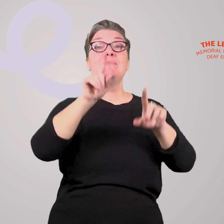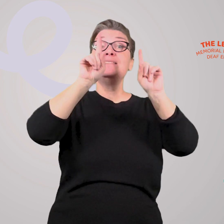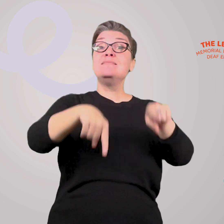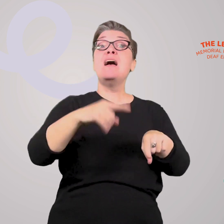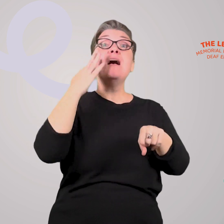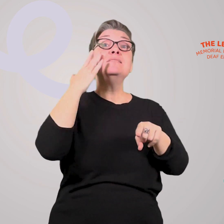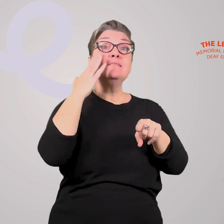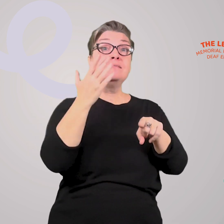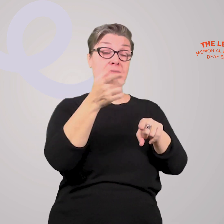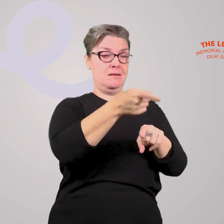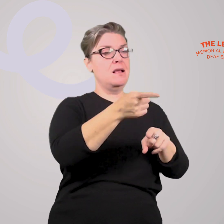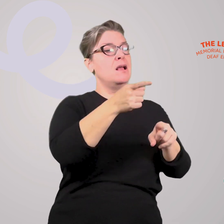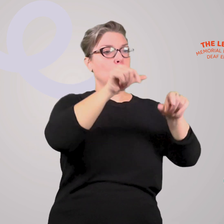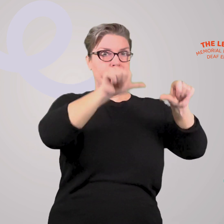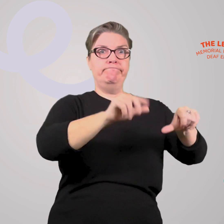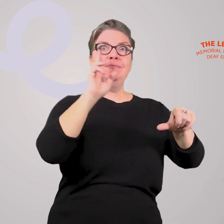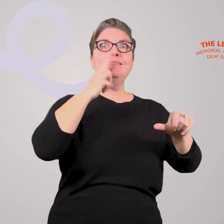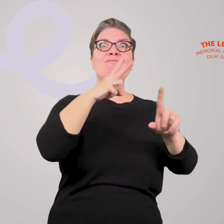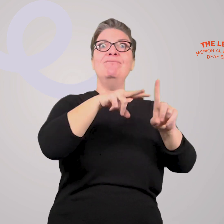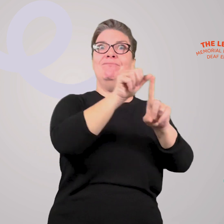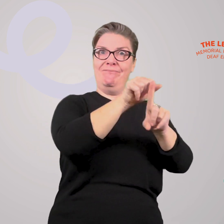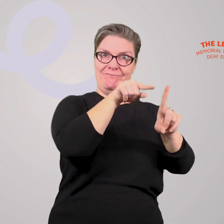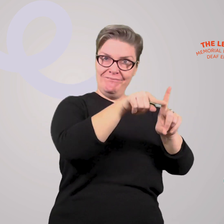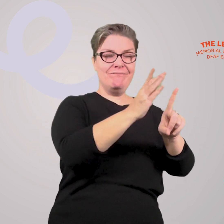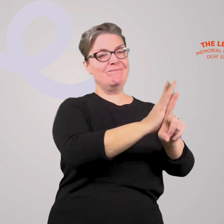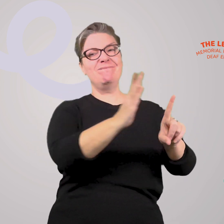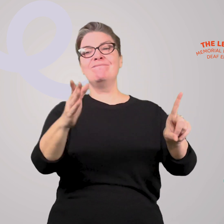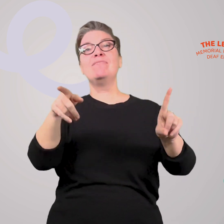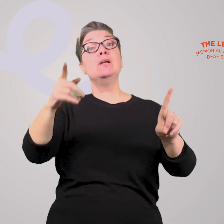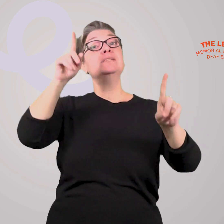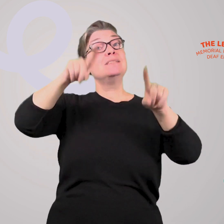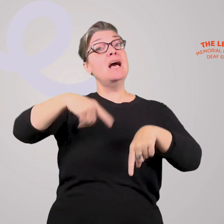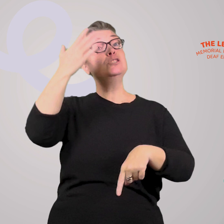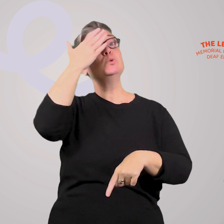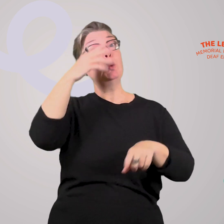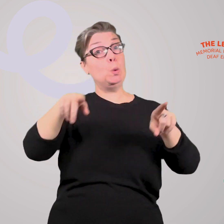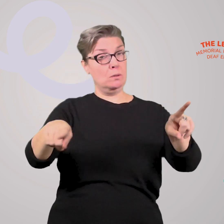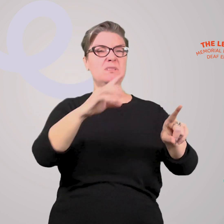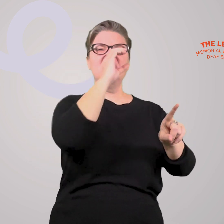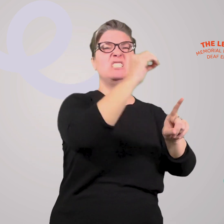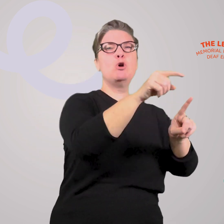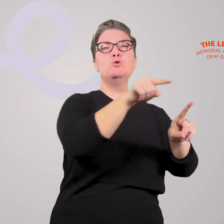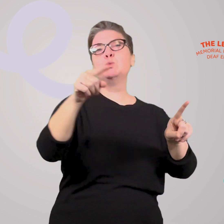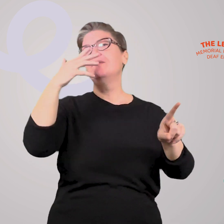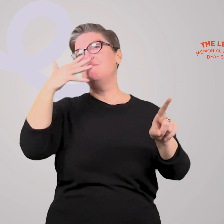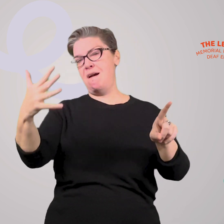from their initial diagnosis until they begin school, anywhere from birth to 5 years of age.